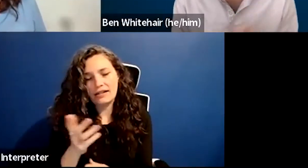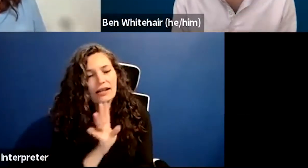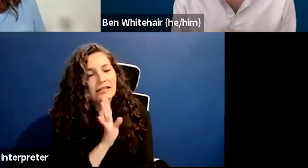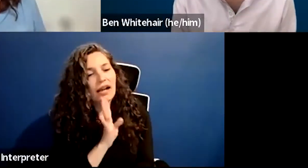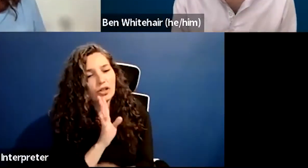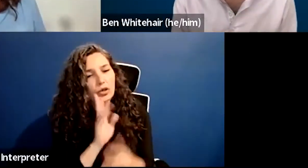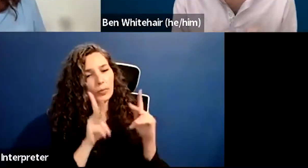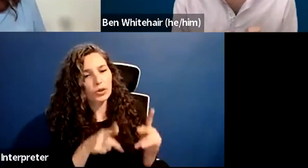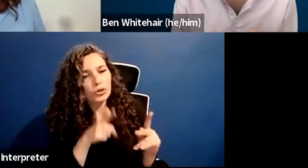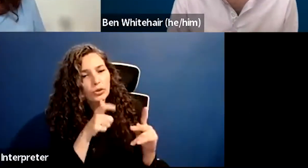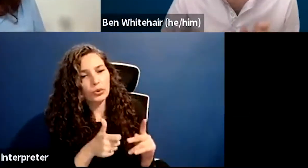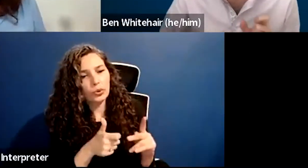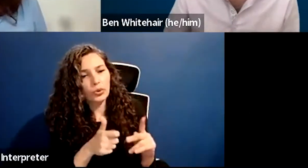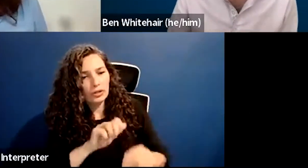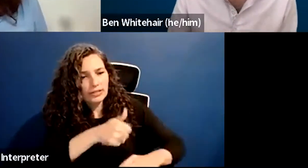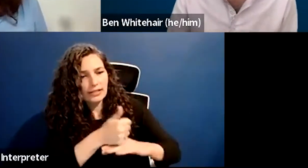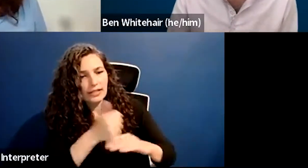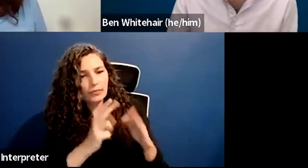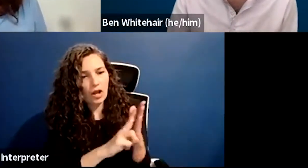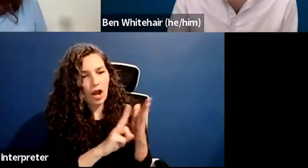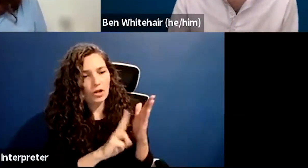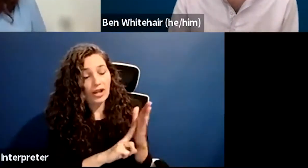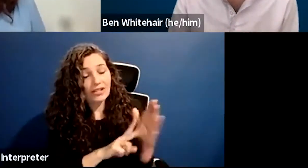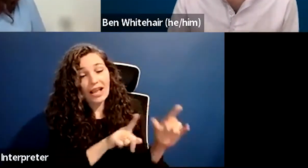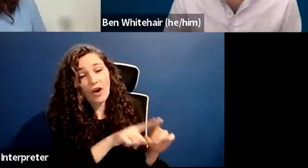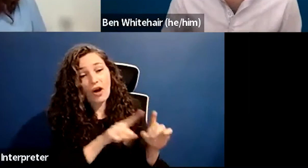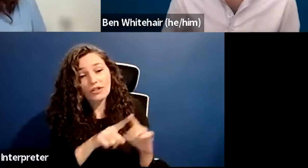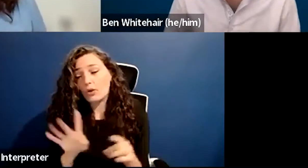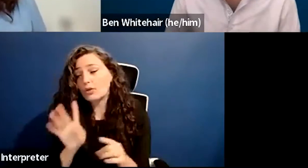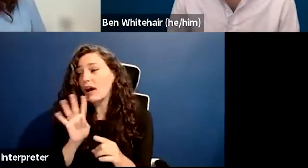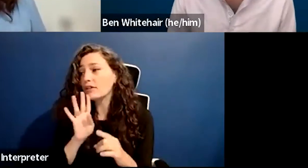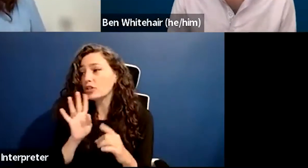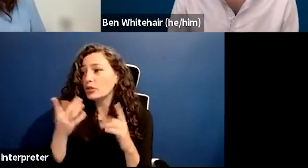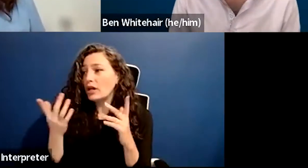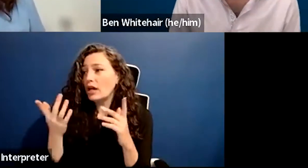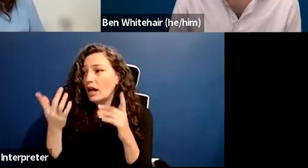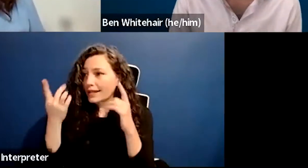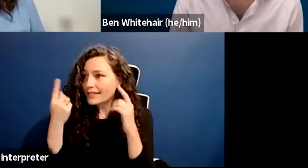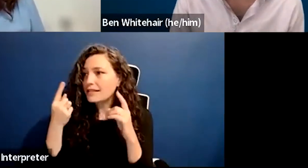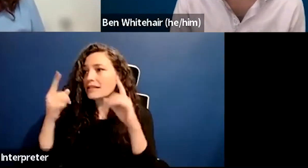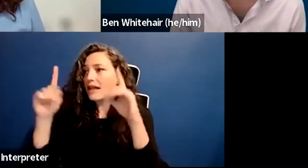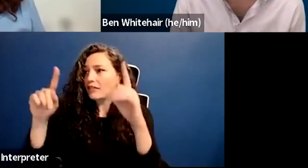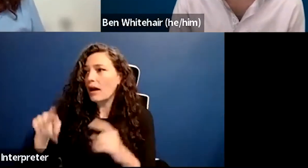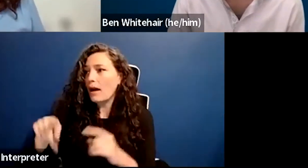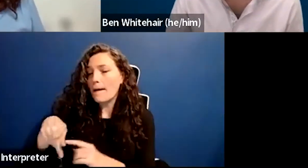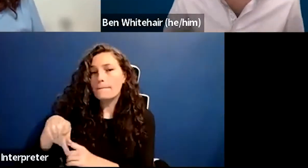as well as a successful podcaster who is using the agreement for his own popular podcast.